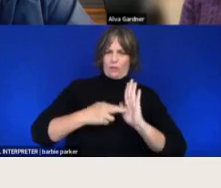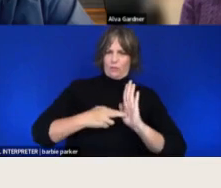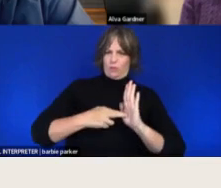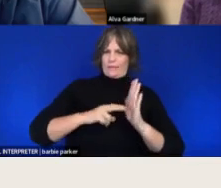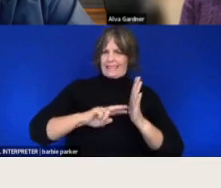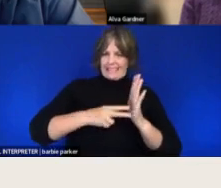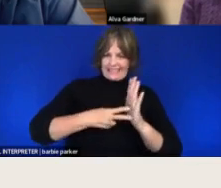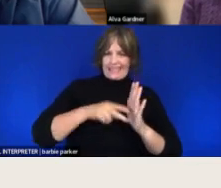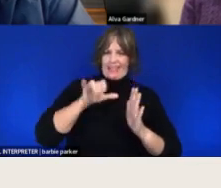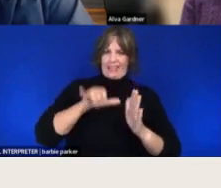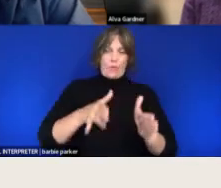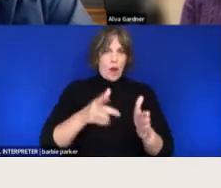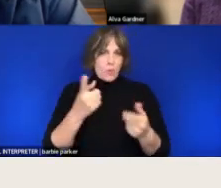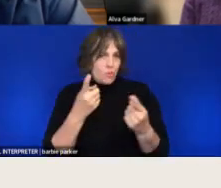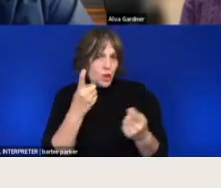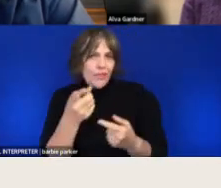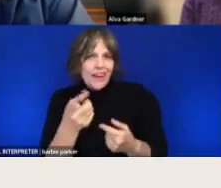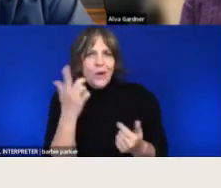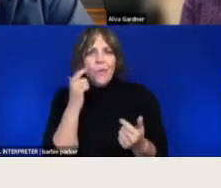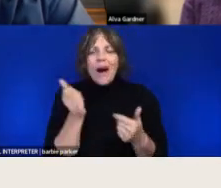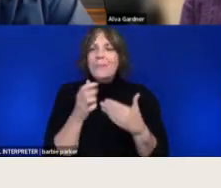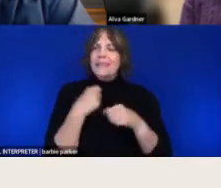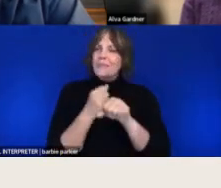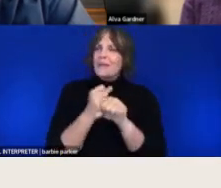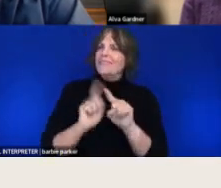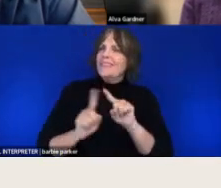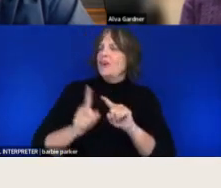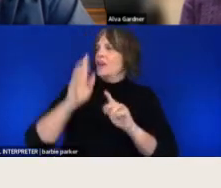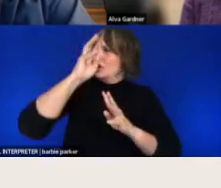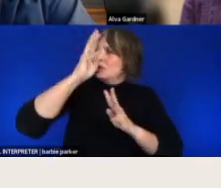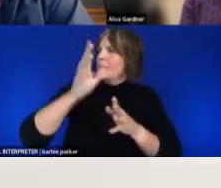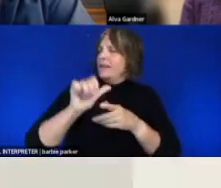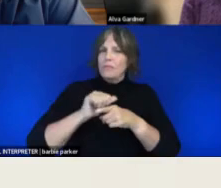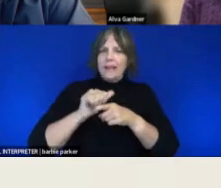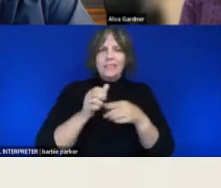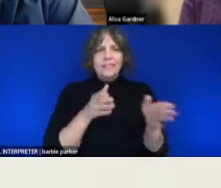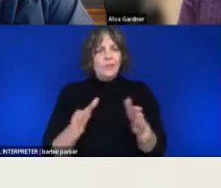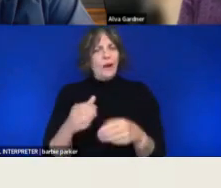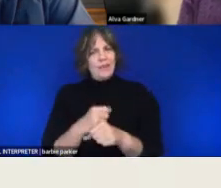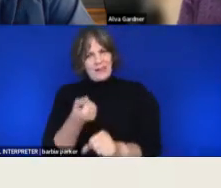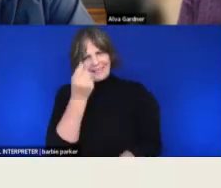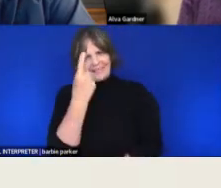will lead to different creative practices that support people in a way that makes sense, and so